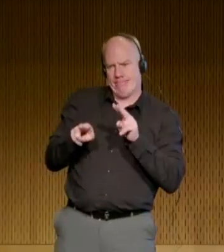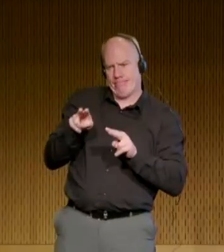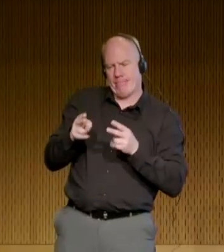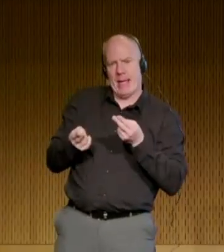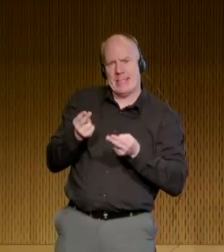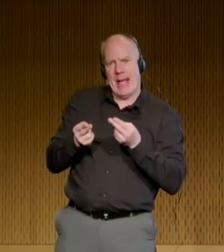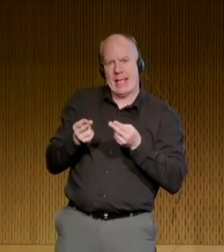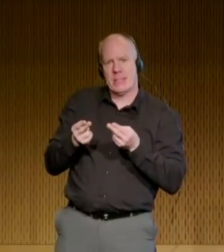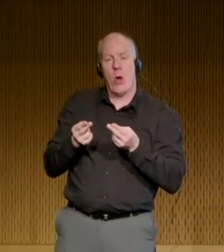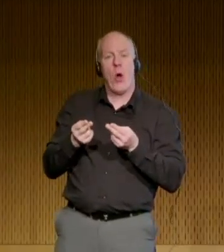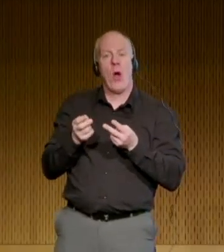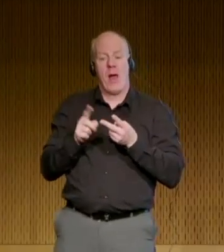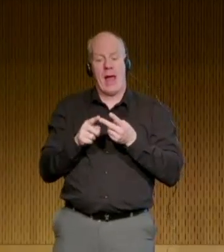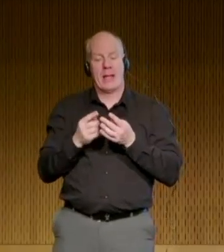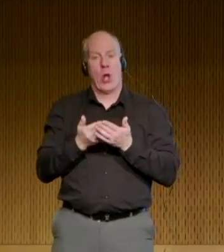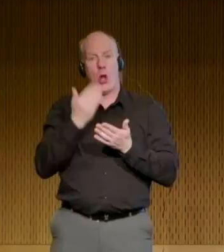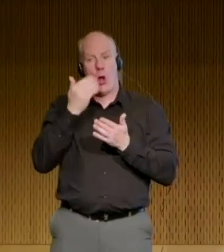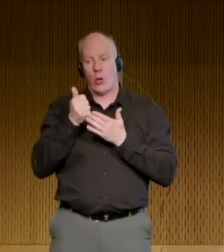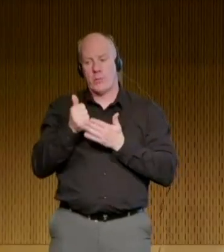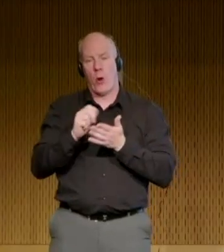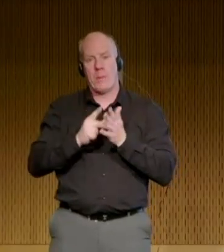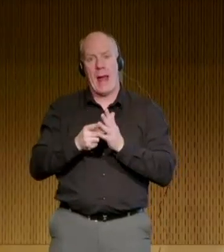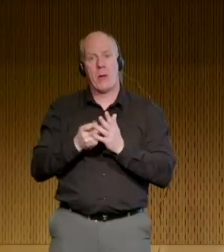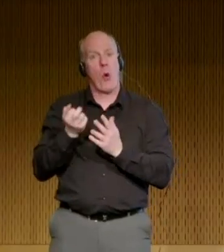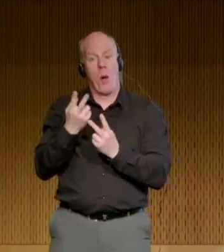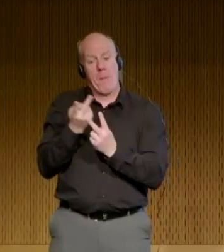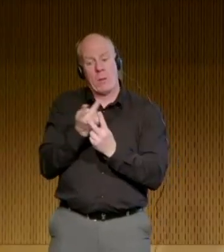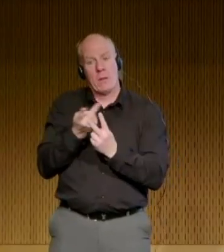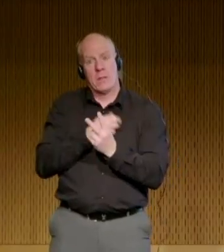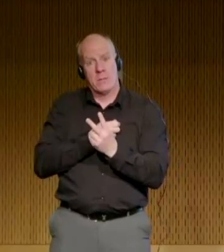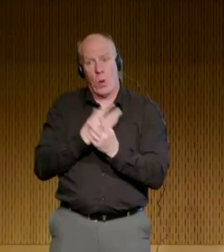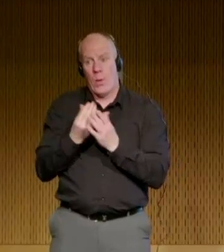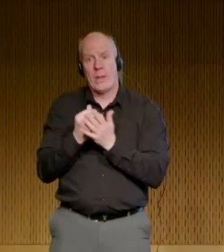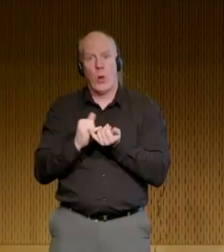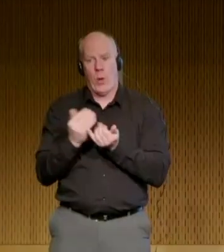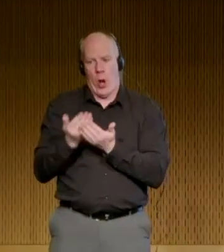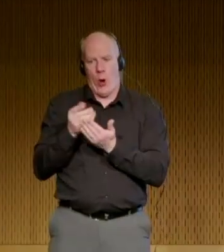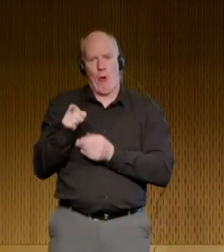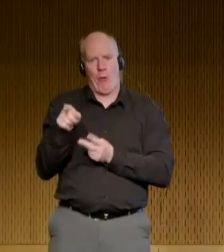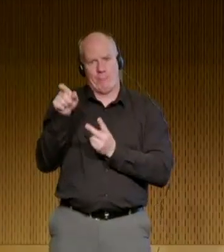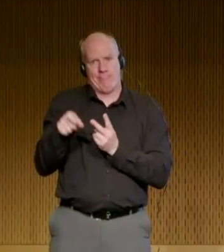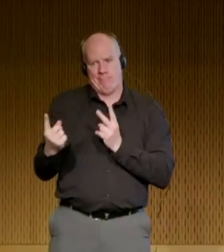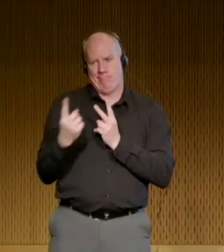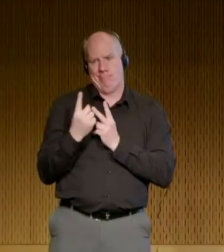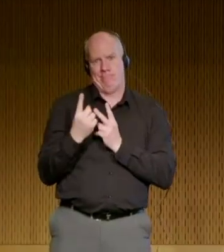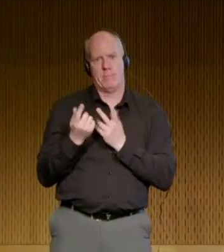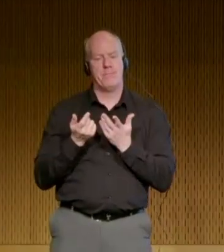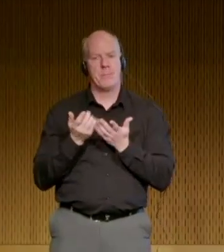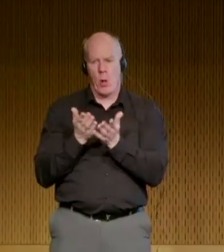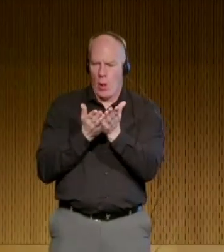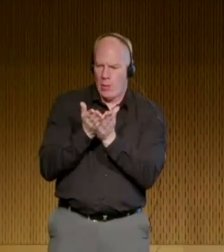plan or both with the learner. So we found that going through this process with the learner,